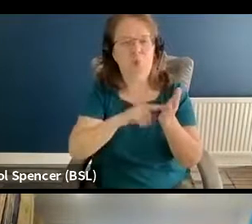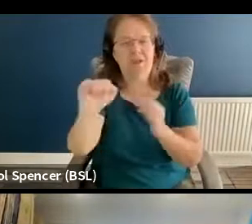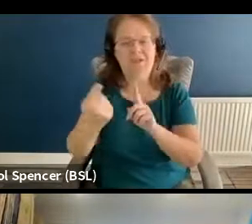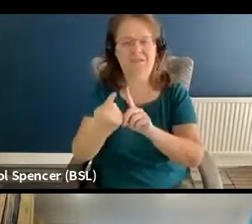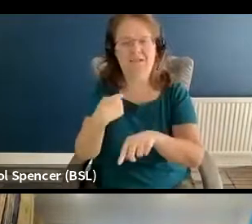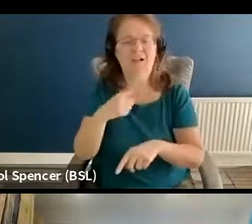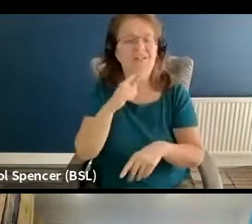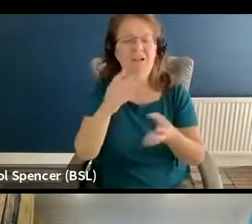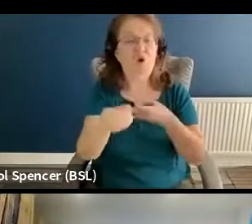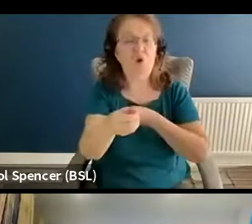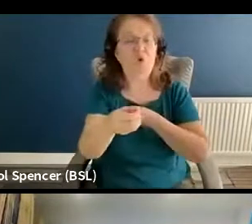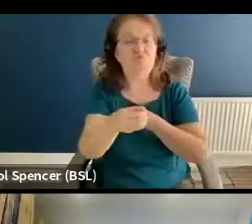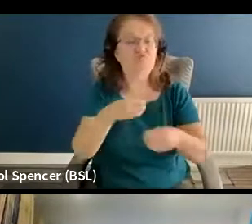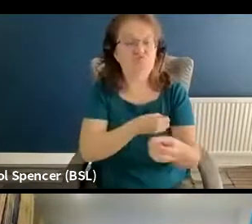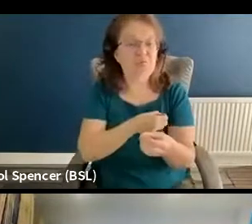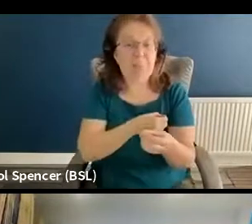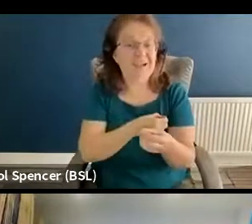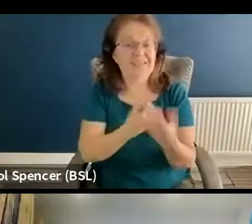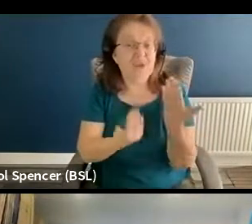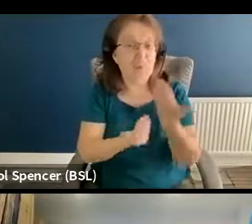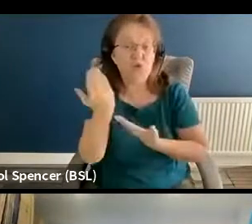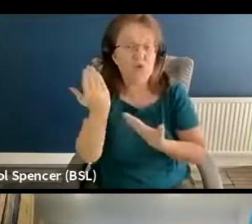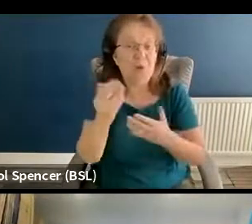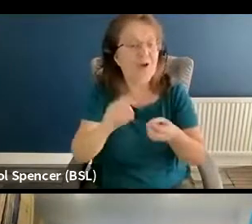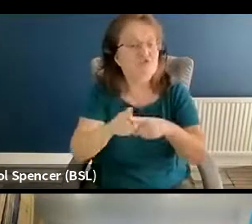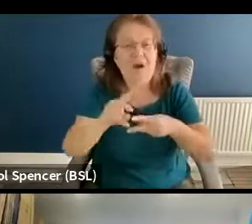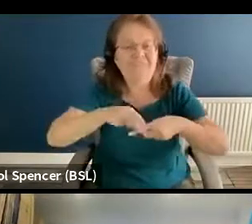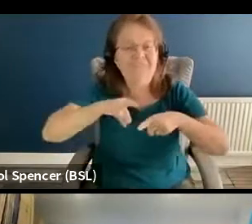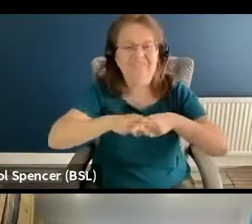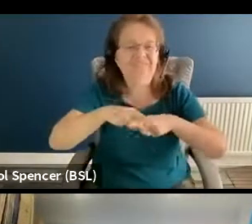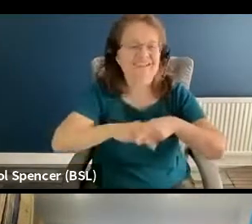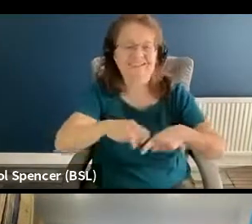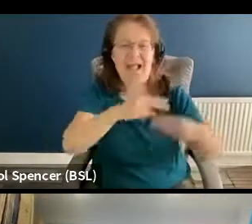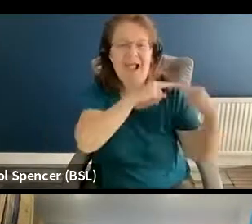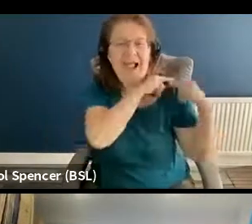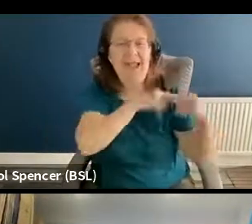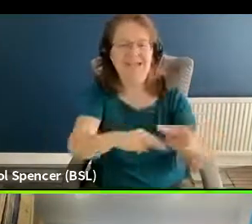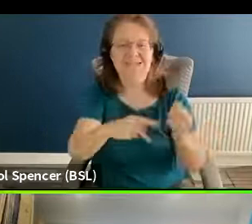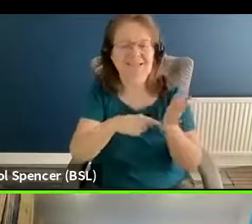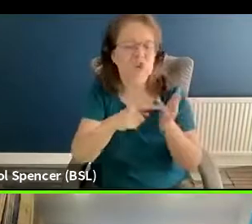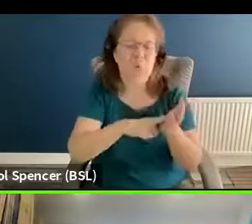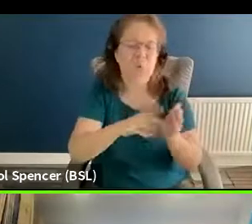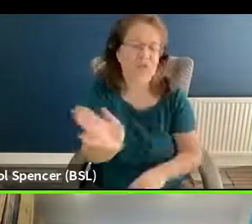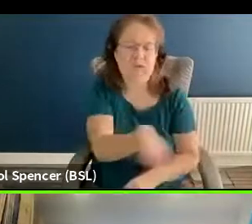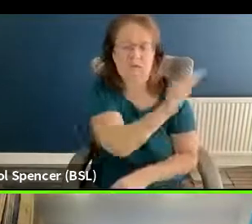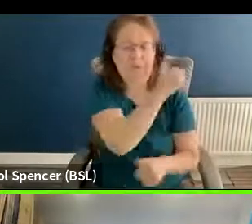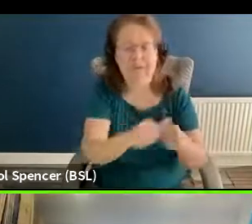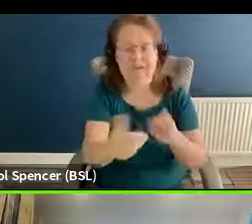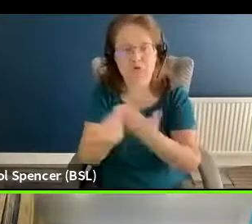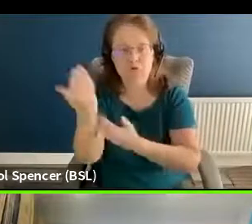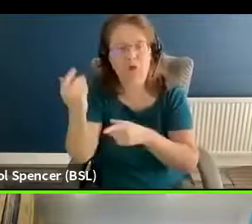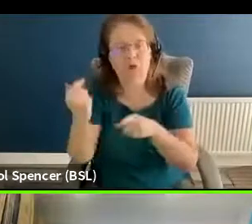it with something new. Don't try to fix the legacy tool. I would take the opposite view.